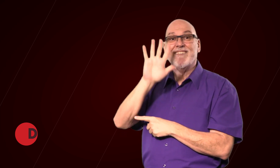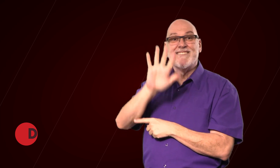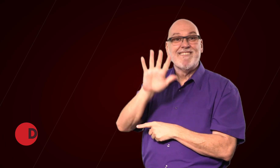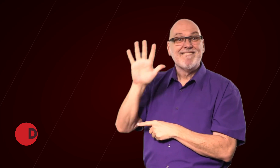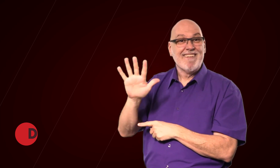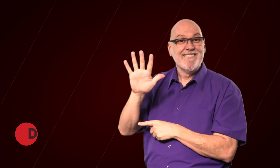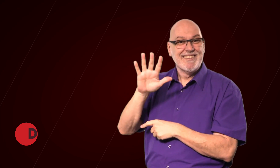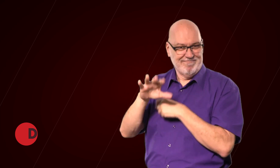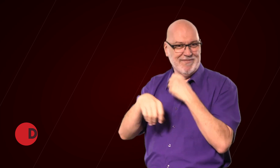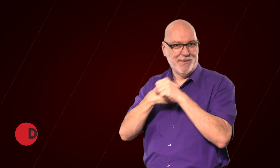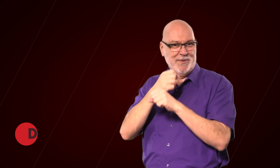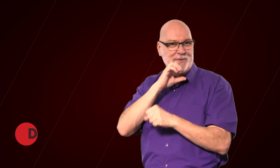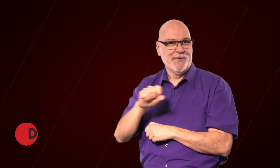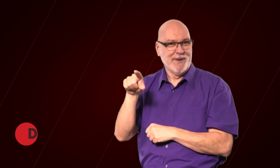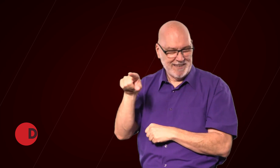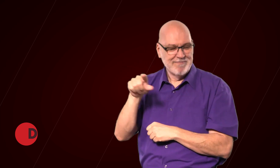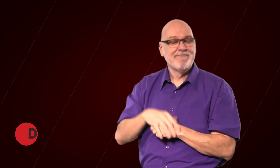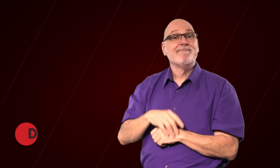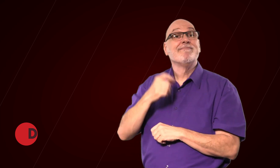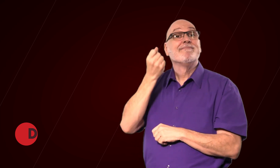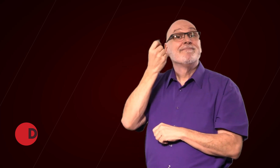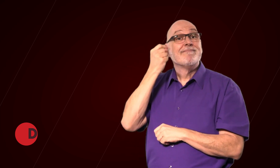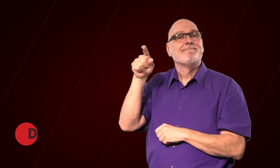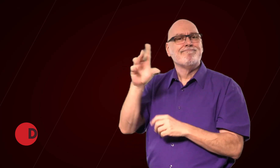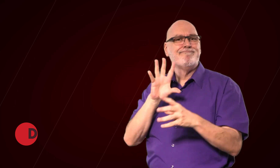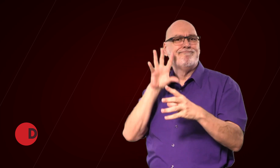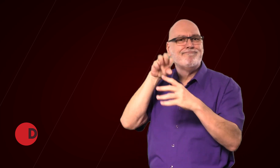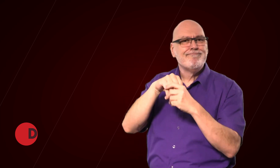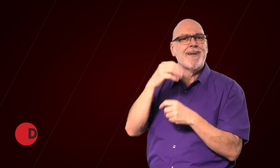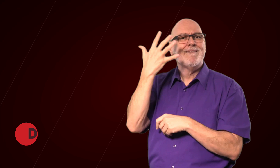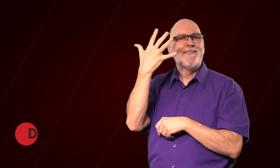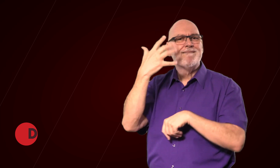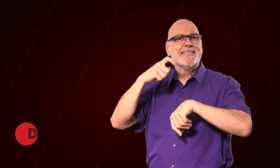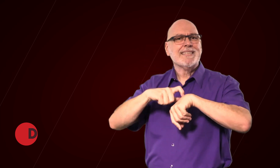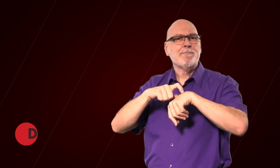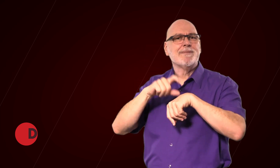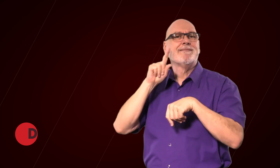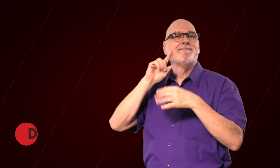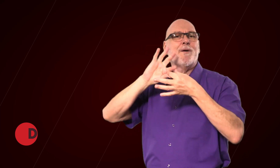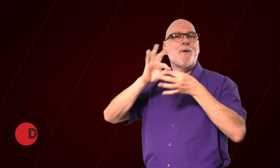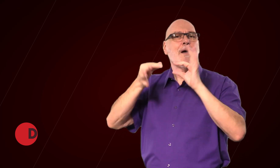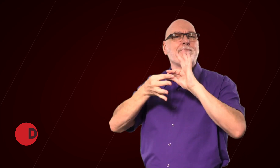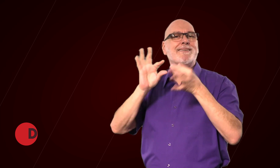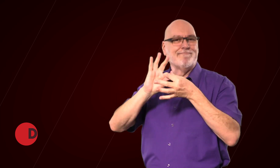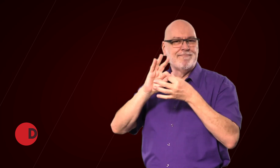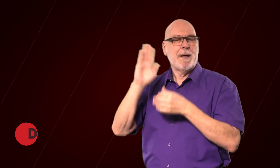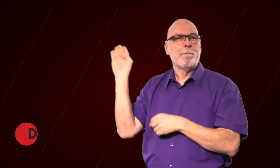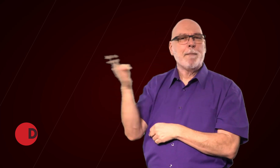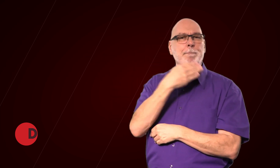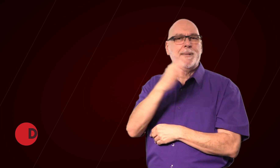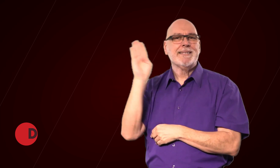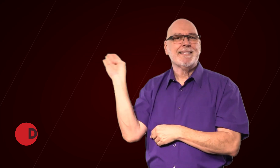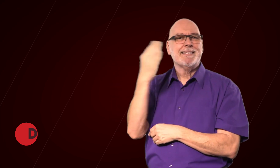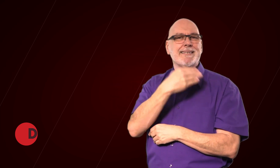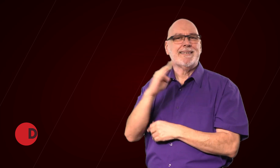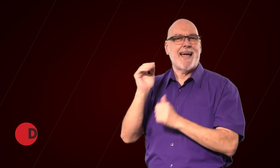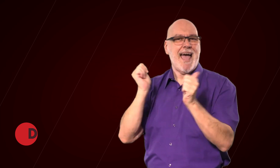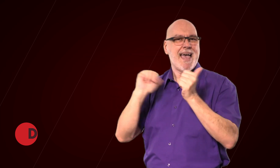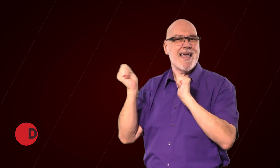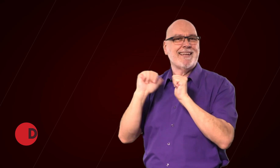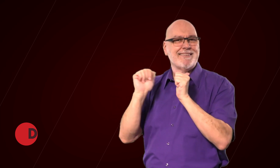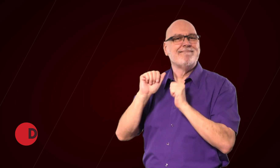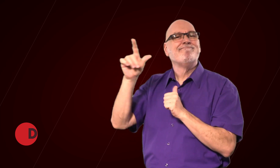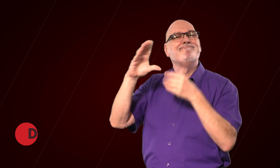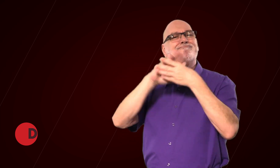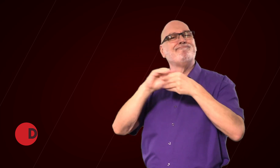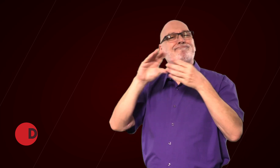a 55 year old five time Deaflympics badminton athlete